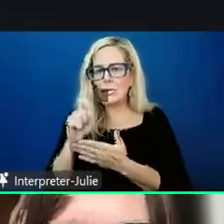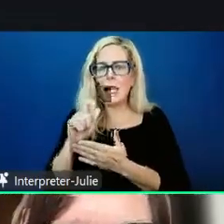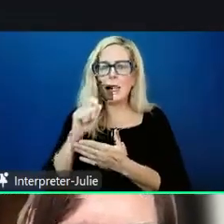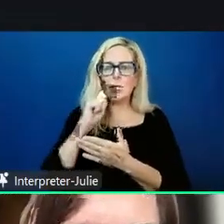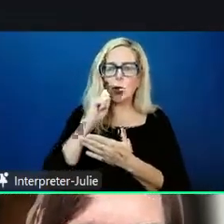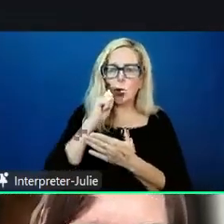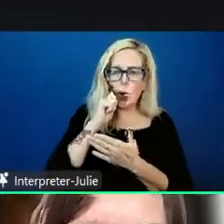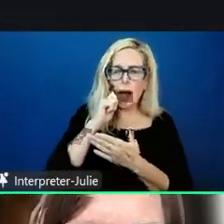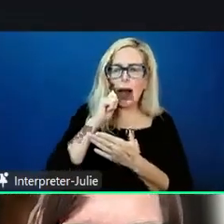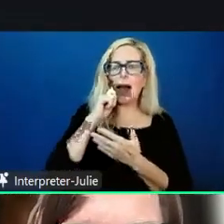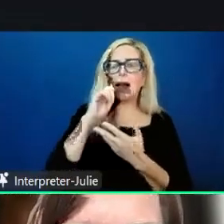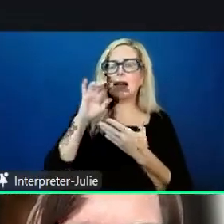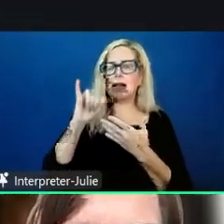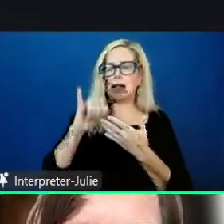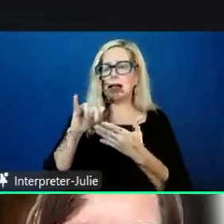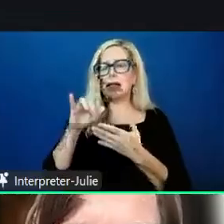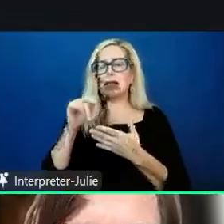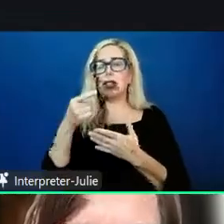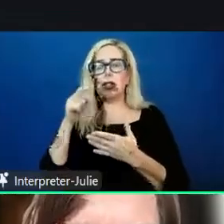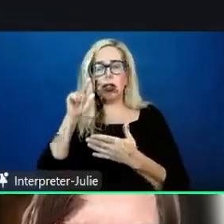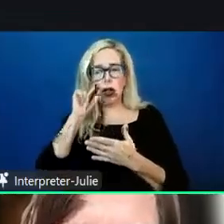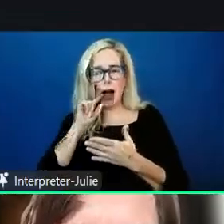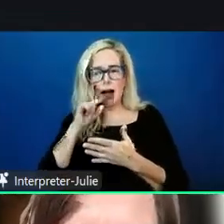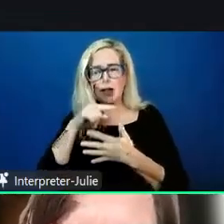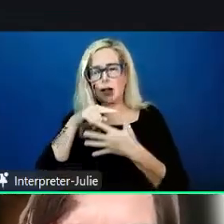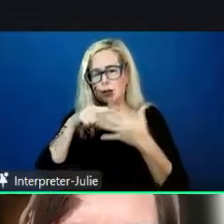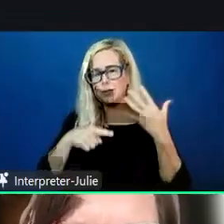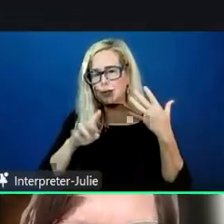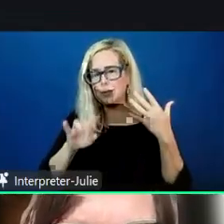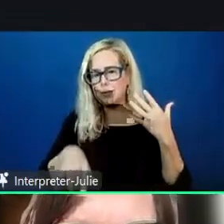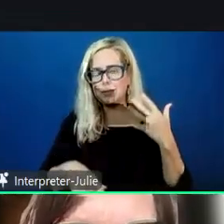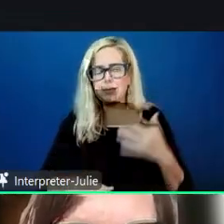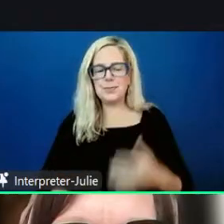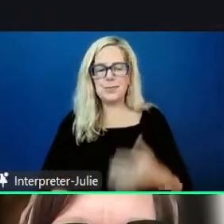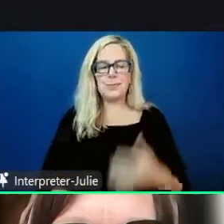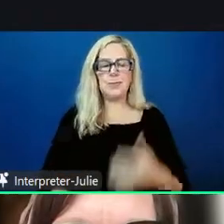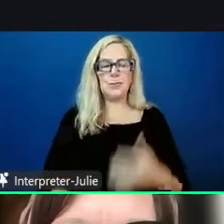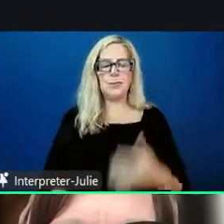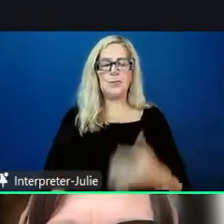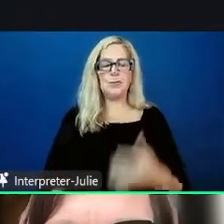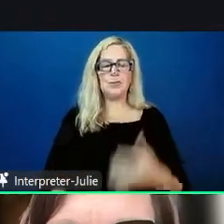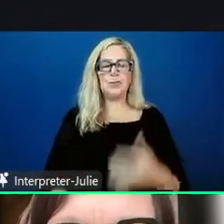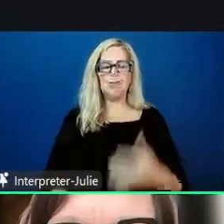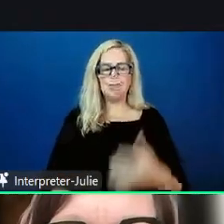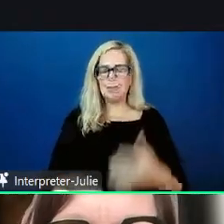In developing this, this is just kind of a sample page of some of the questions that we ask.